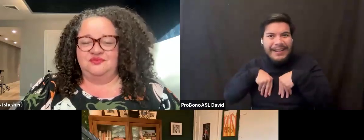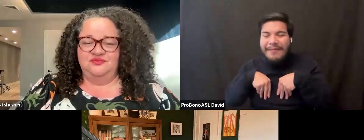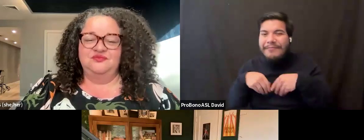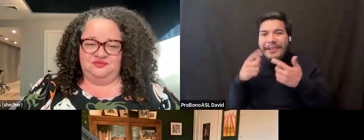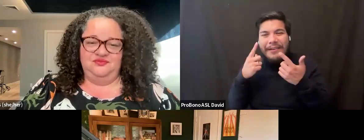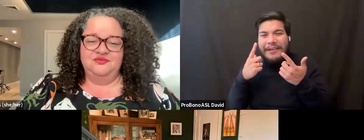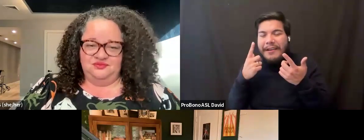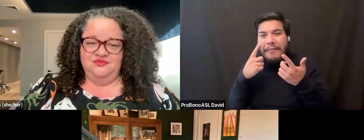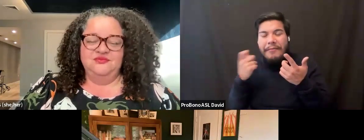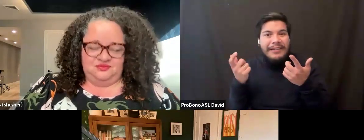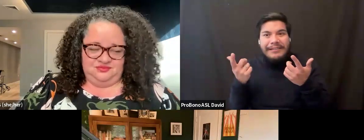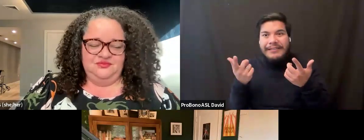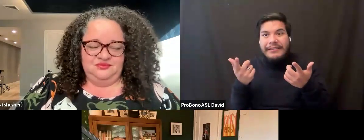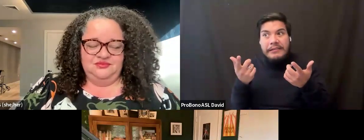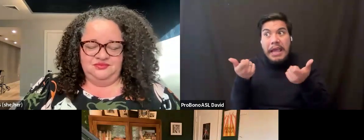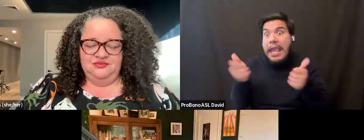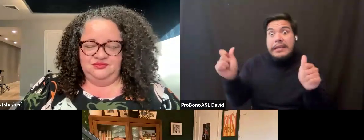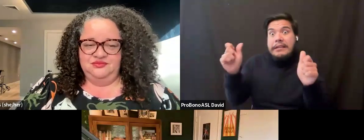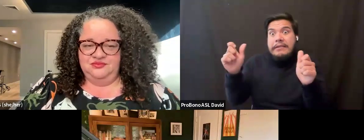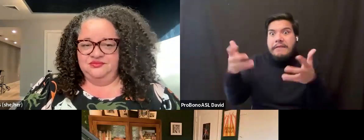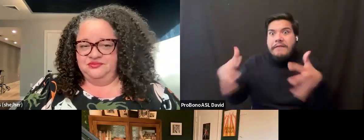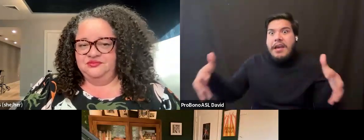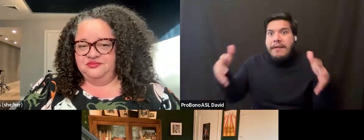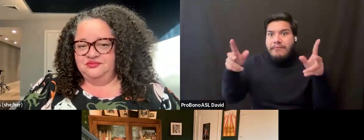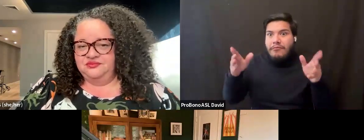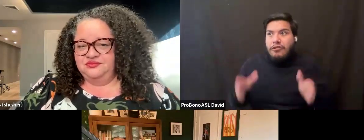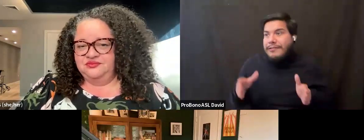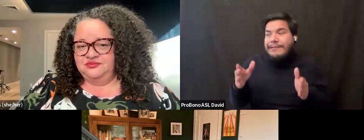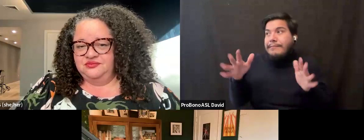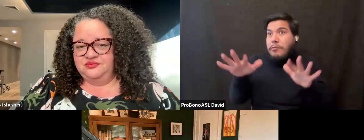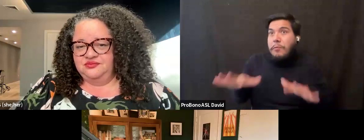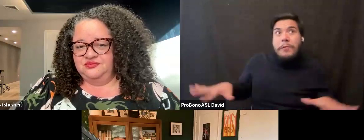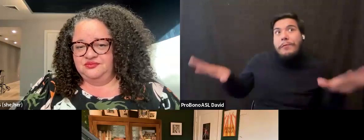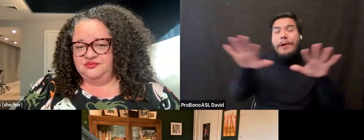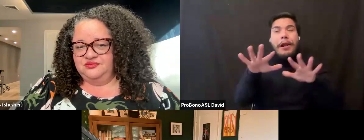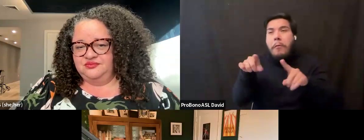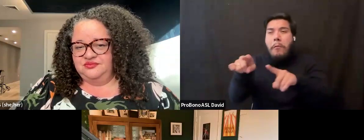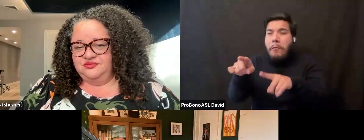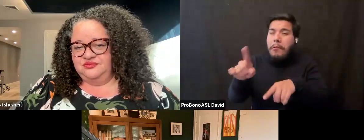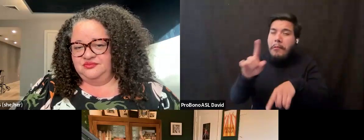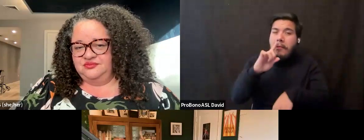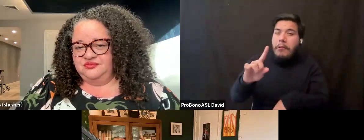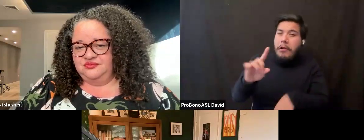Just because any fat person anywhere was being looked at as worthy of any kind of feature,